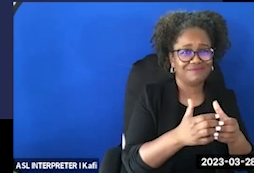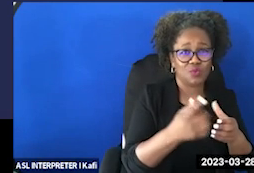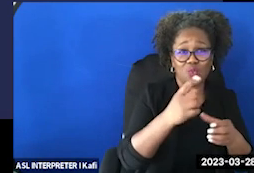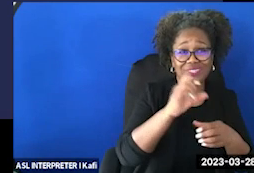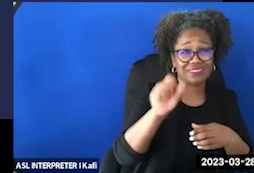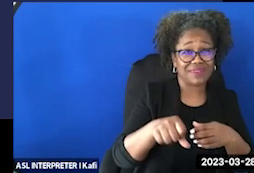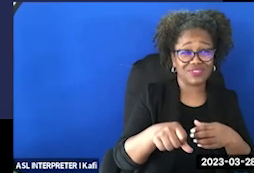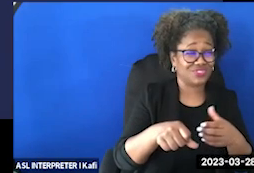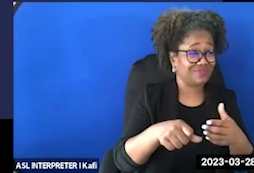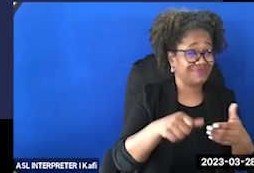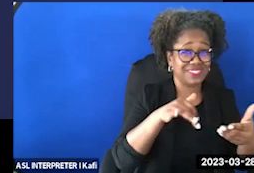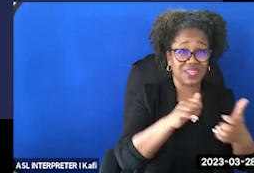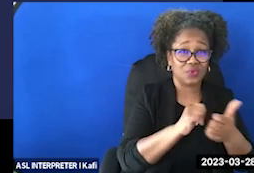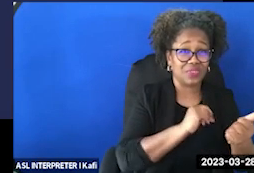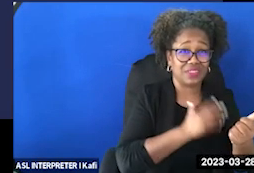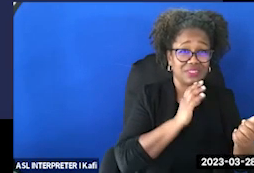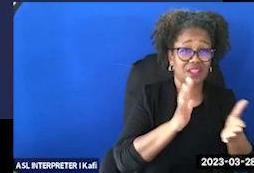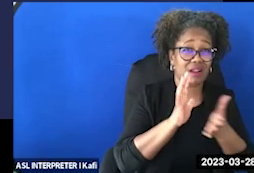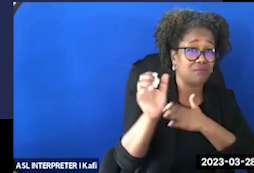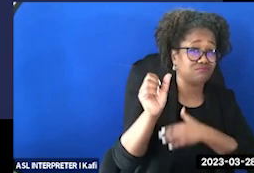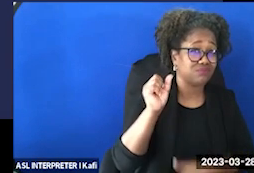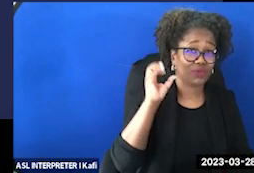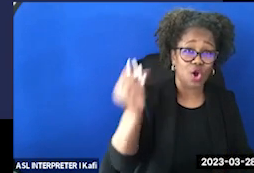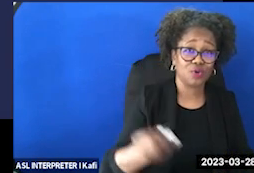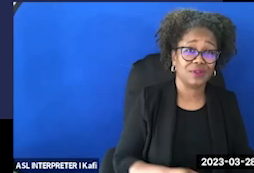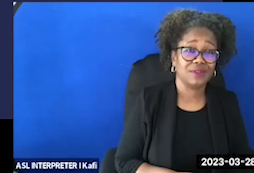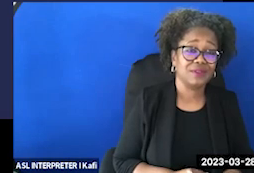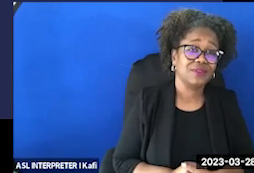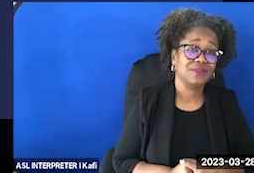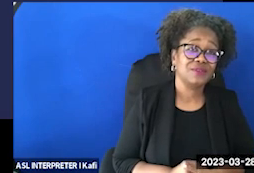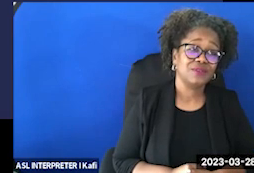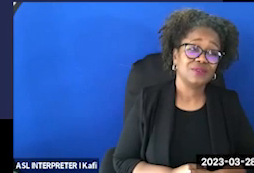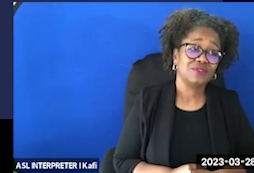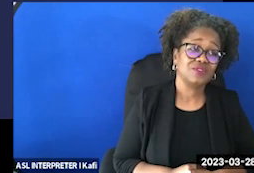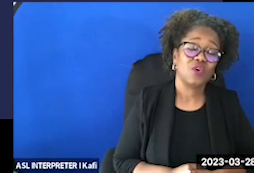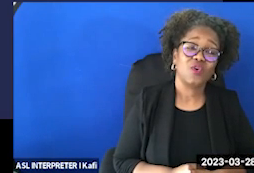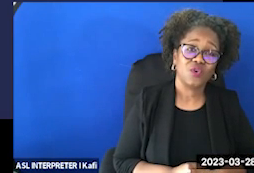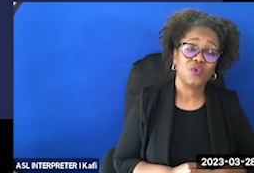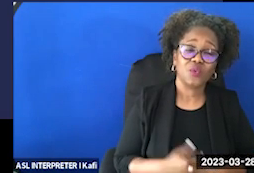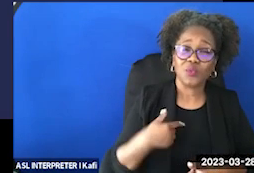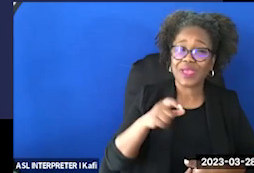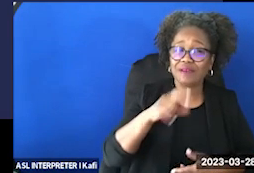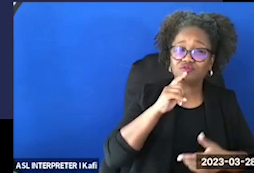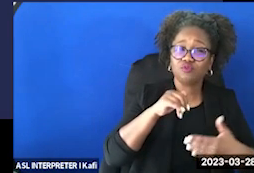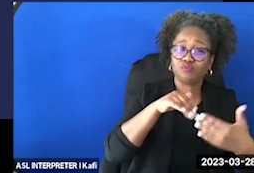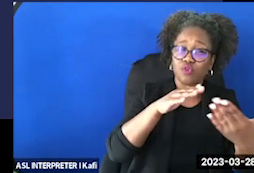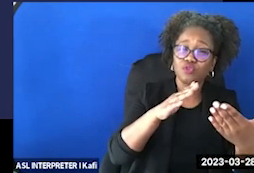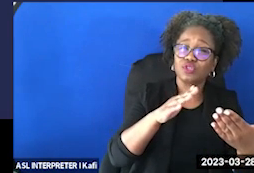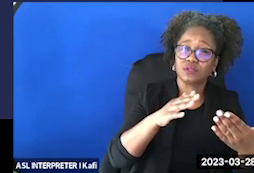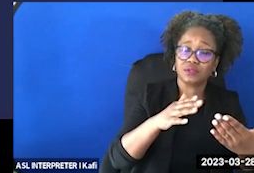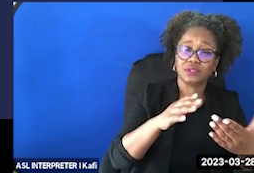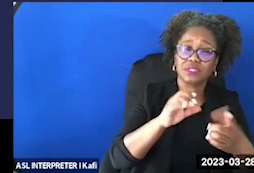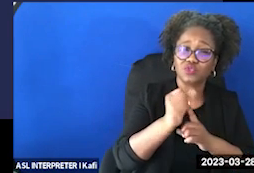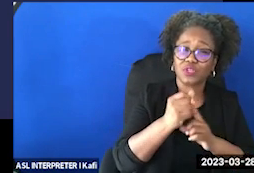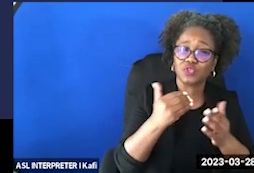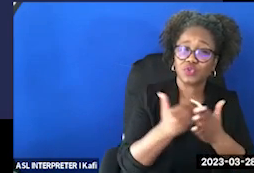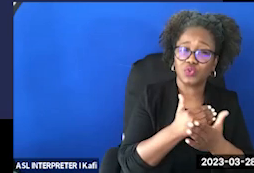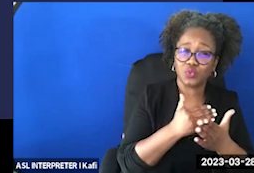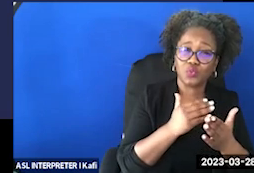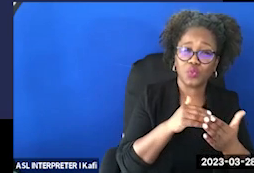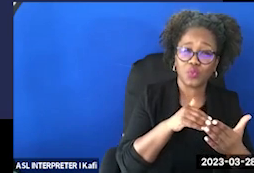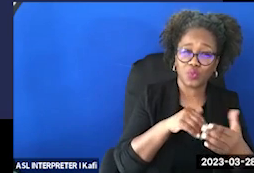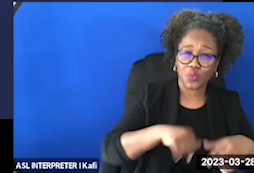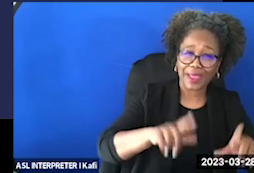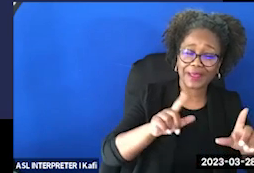Debbie Stine, Science & Technology Policy Academy: So there has to be new ways of doing things, and I think there's plenty of case studies that are out there, but really putting them into place